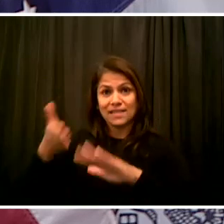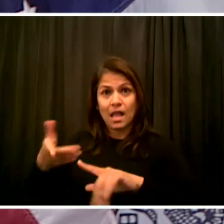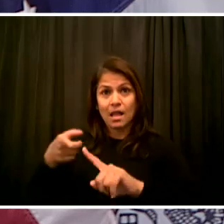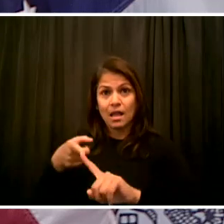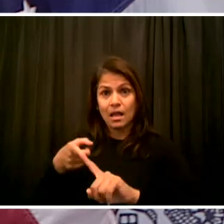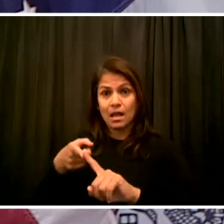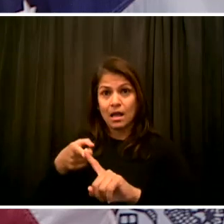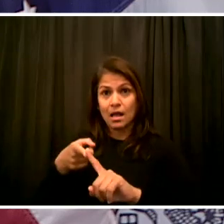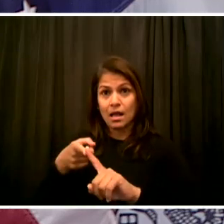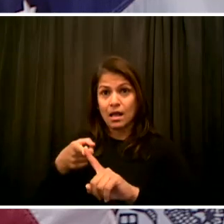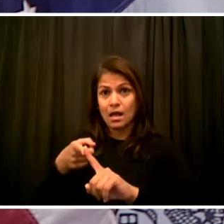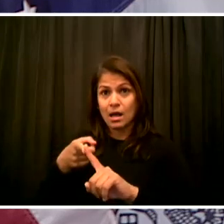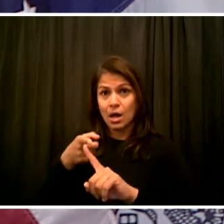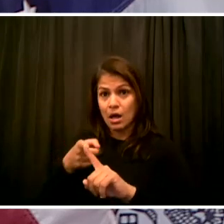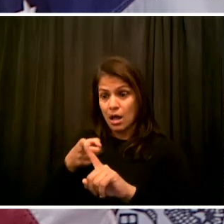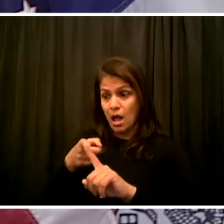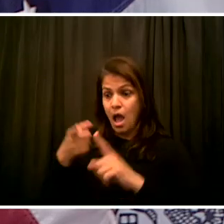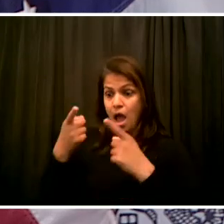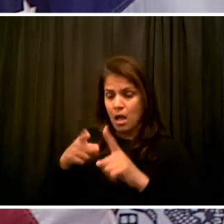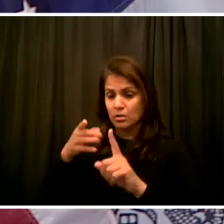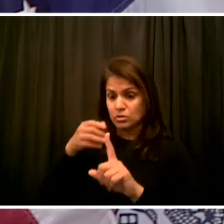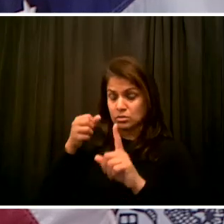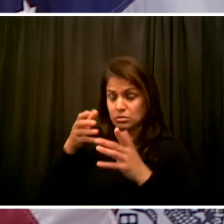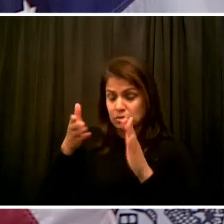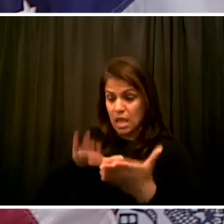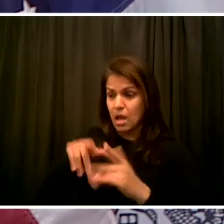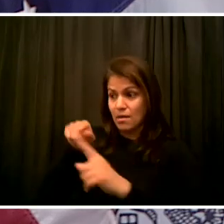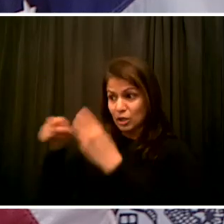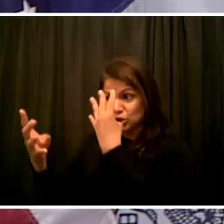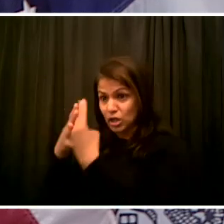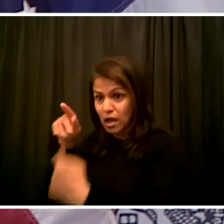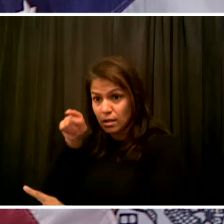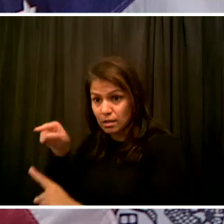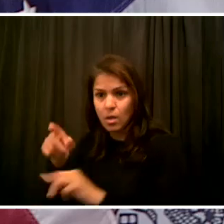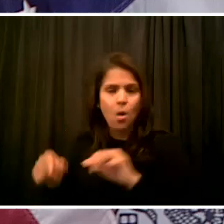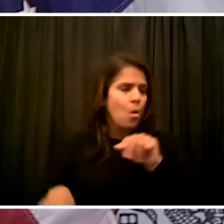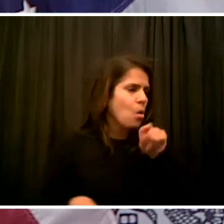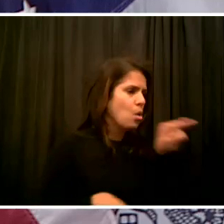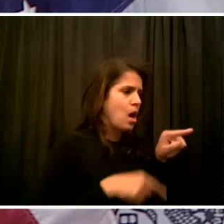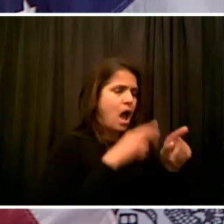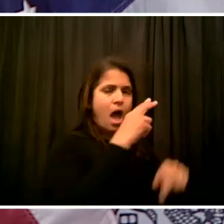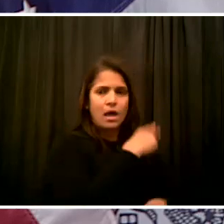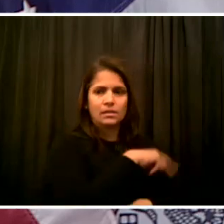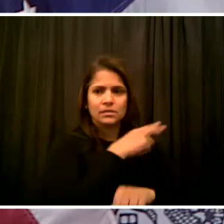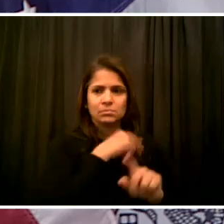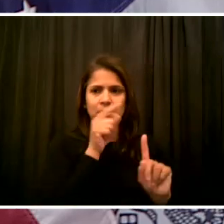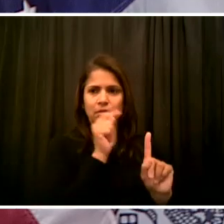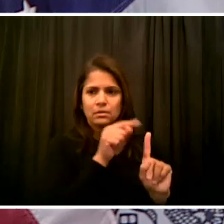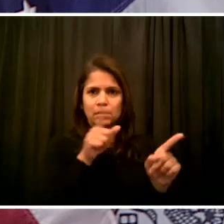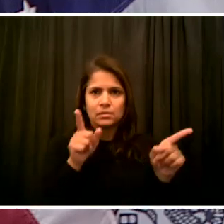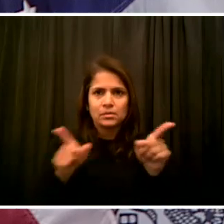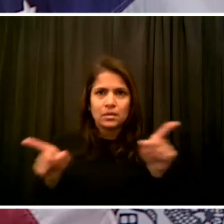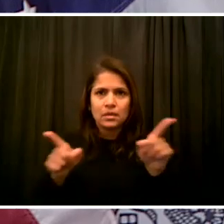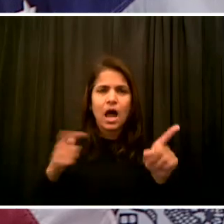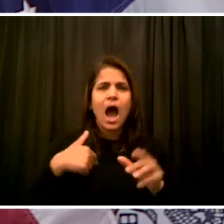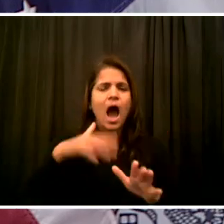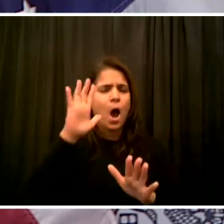TO BE ABSOLUTELY TRANSPARENT ABOUT S ITHAT, WHEREVER THAT HAPPENED. WE'LL MAKE SURE TOGE TOU Y INFORMATION TODAY IF THERE'S ANY OSUTTANDING QUESTION, WE'LL